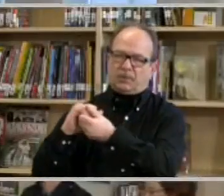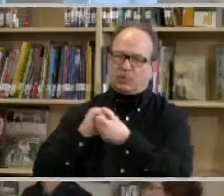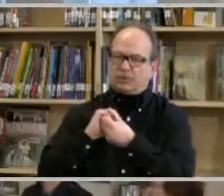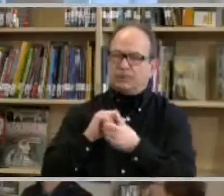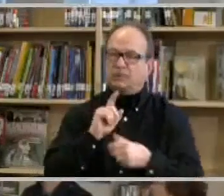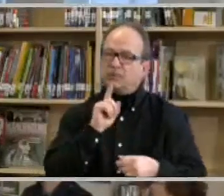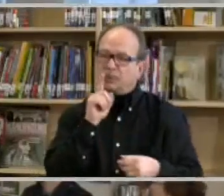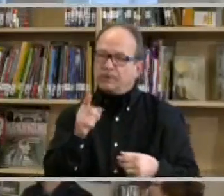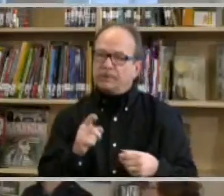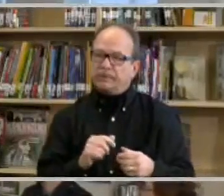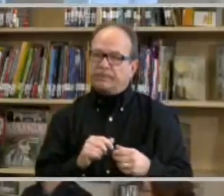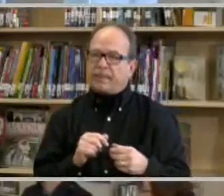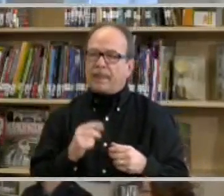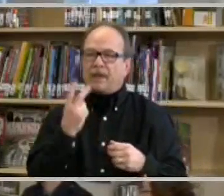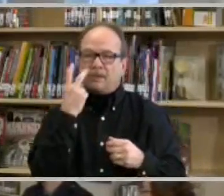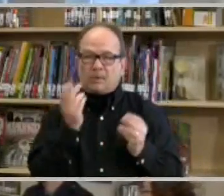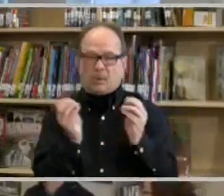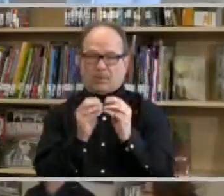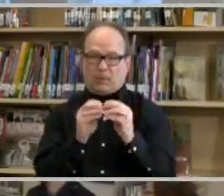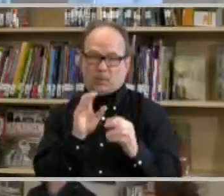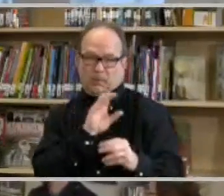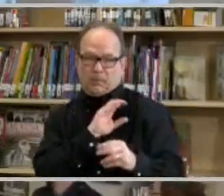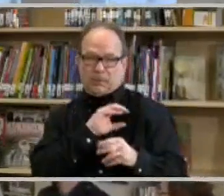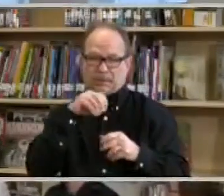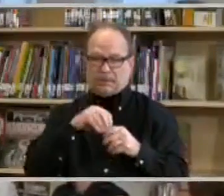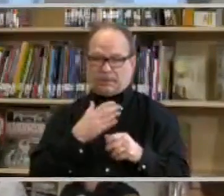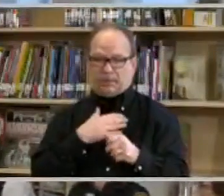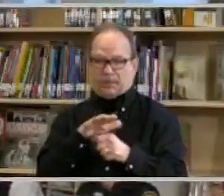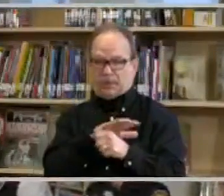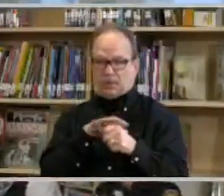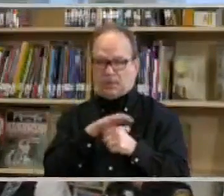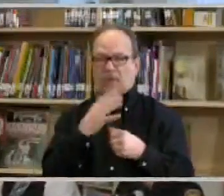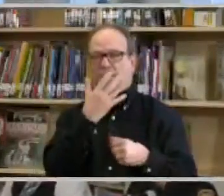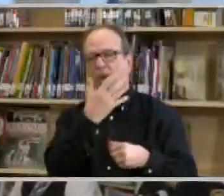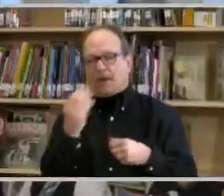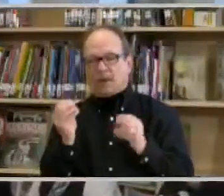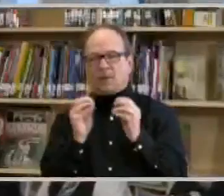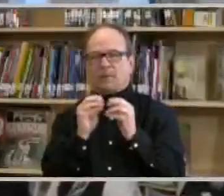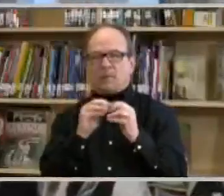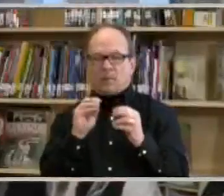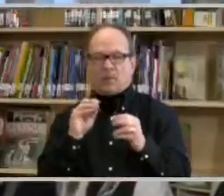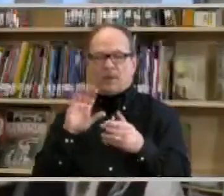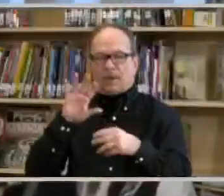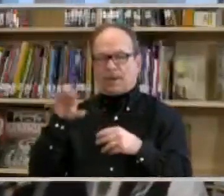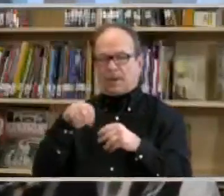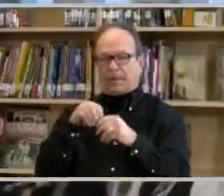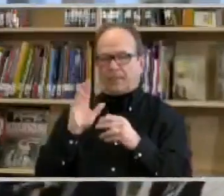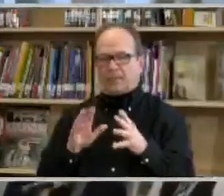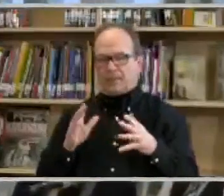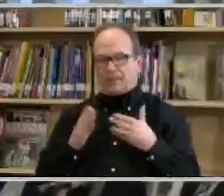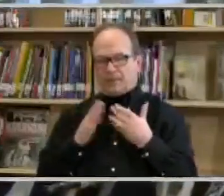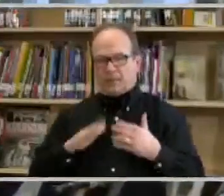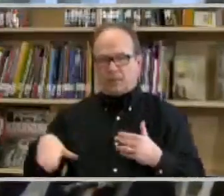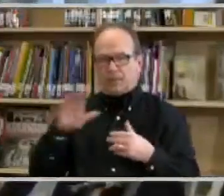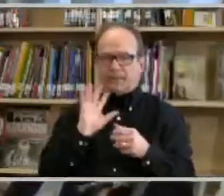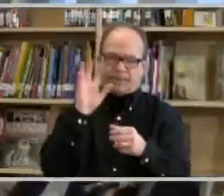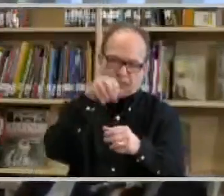ABSOLUTELY. SO SEEING MORE POLICE AND HAVING POLICE ENGAGE NEIGHBORS HELPS IN EVERY CASE.